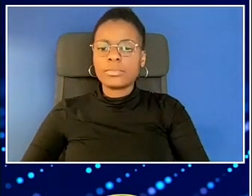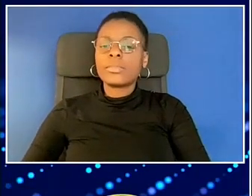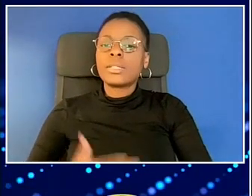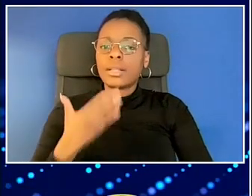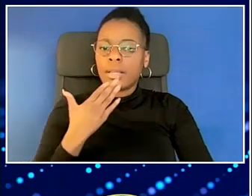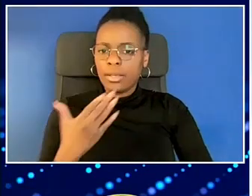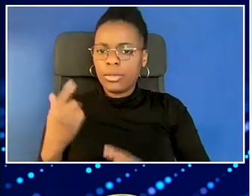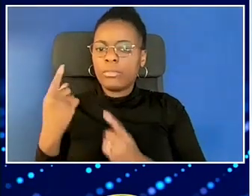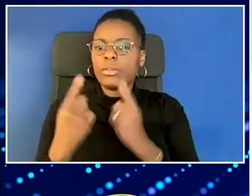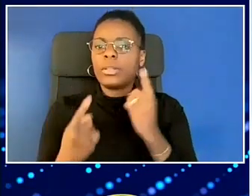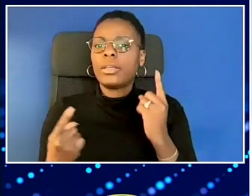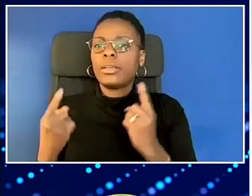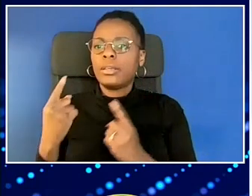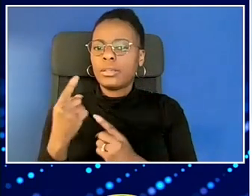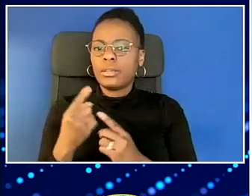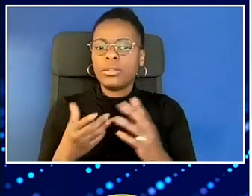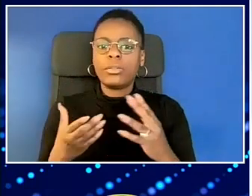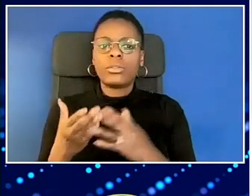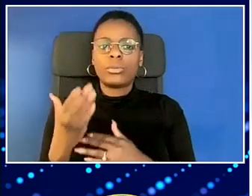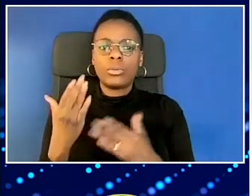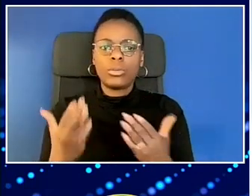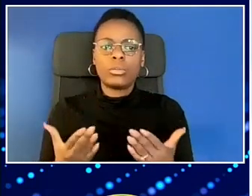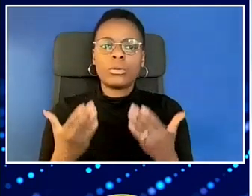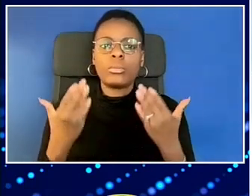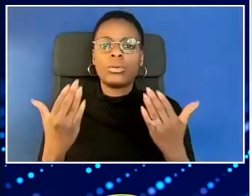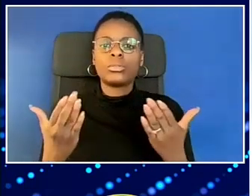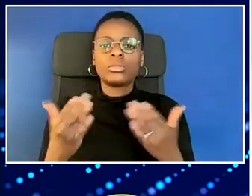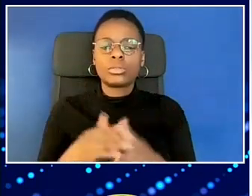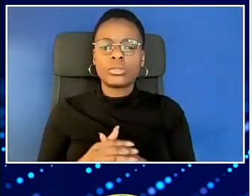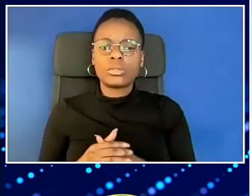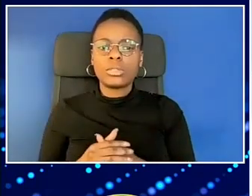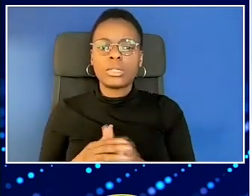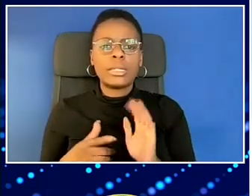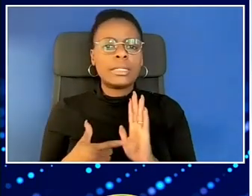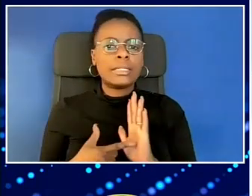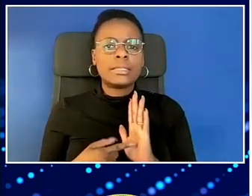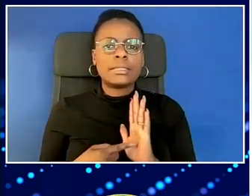proposal. This doesn't seem to be at a